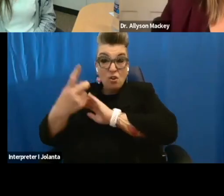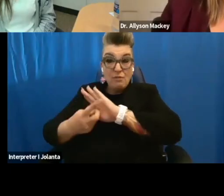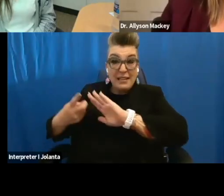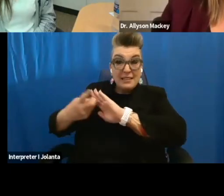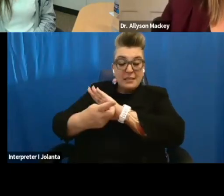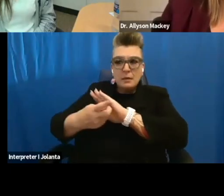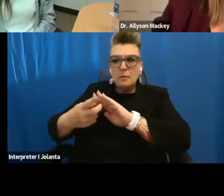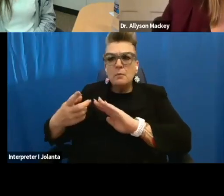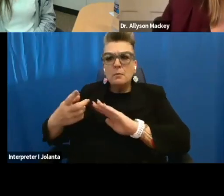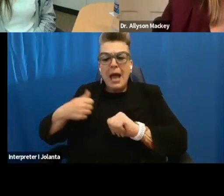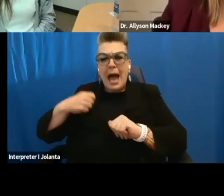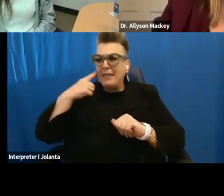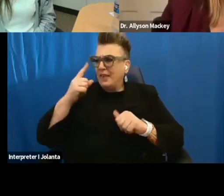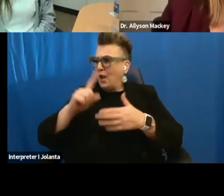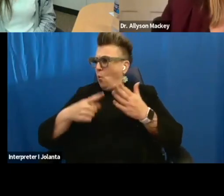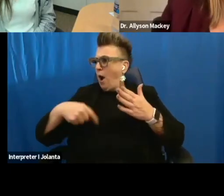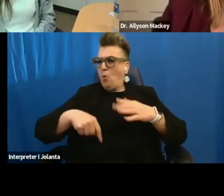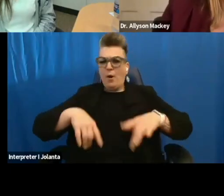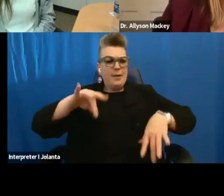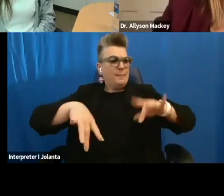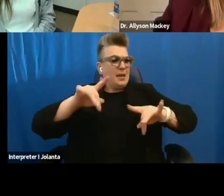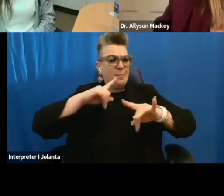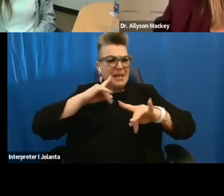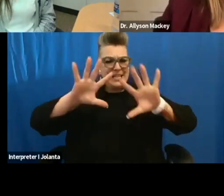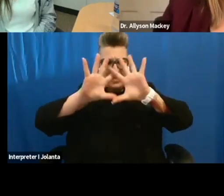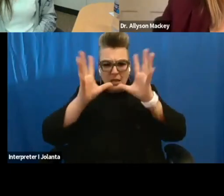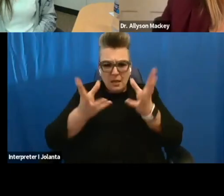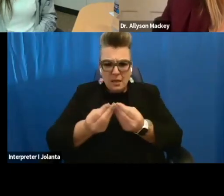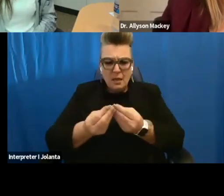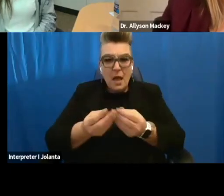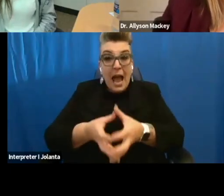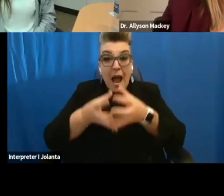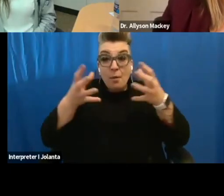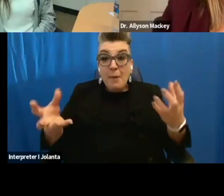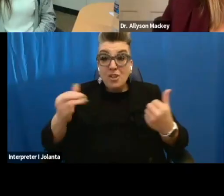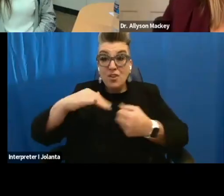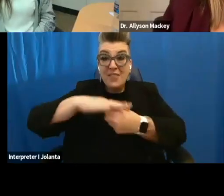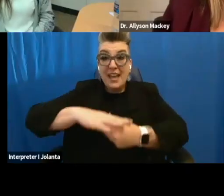we're picking up is something like how much of that stress kids have internalized and so kids